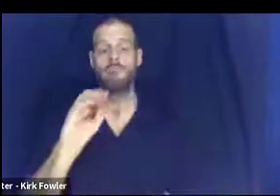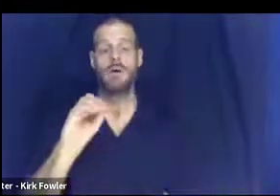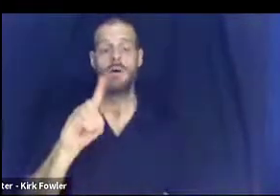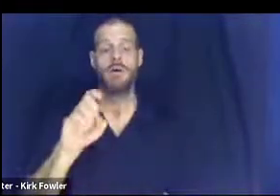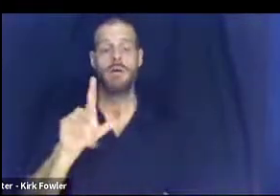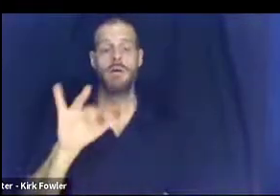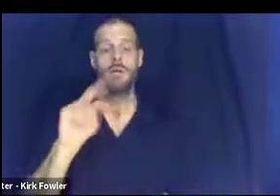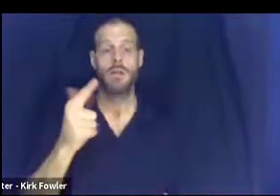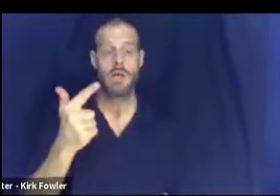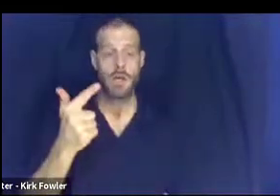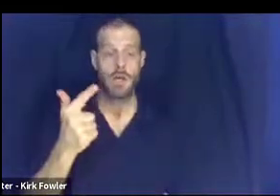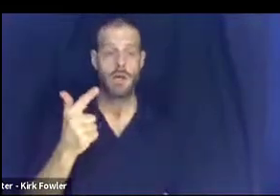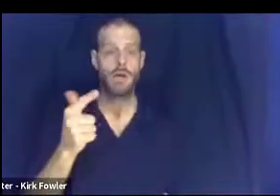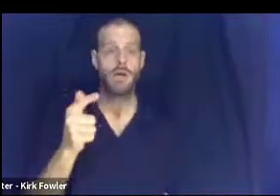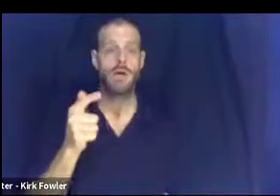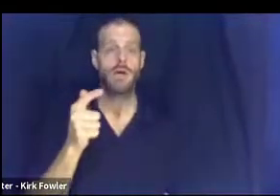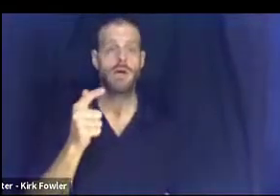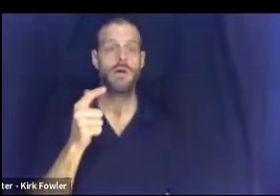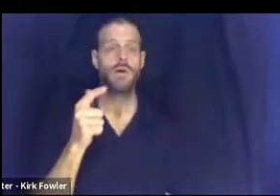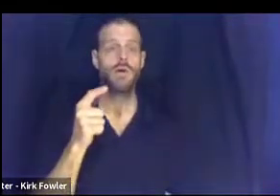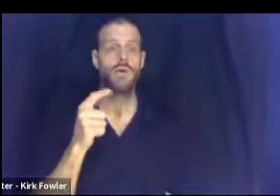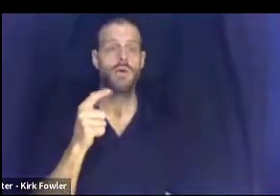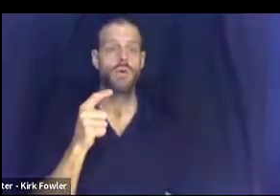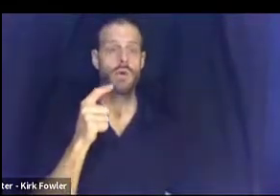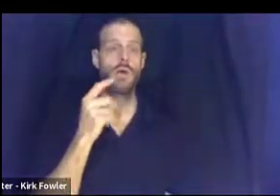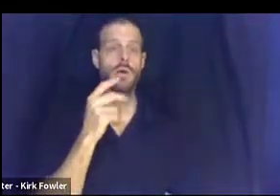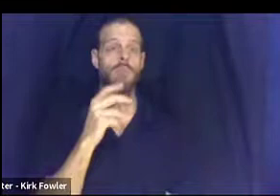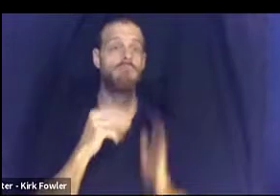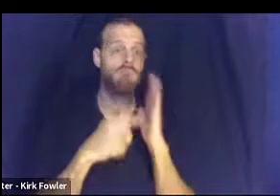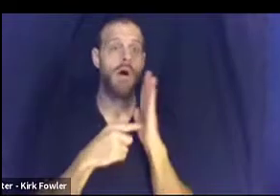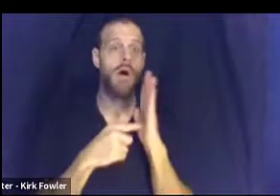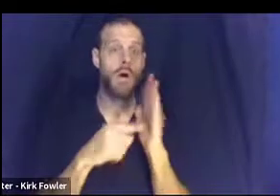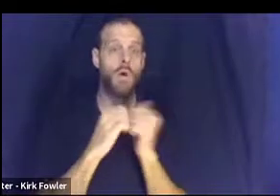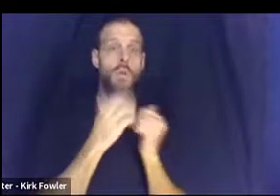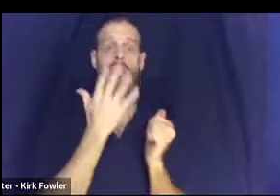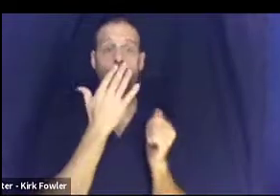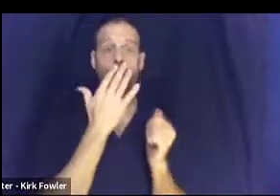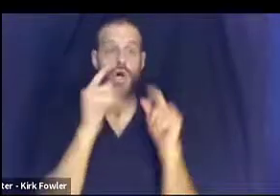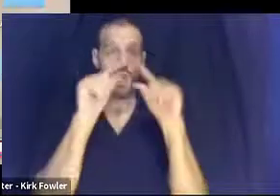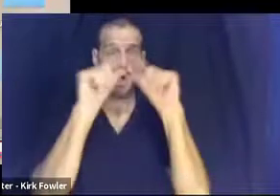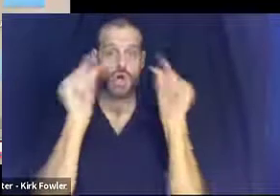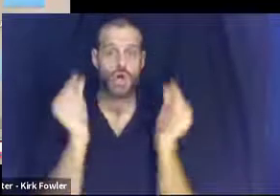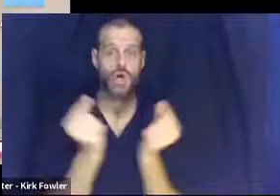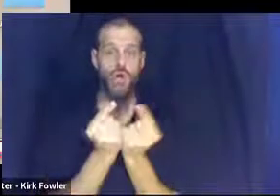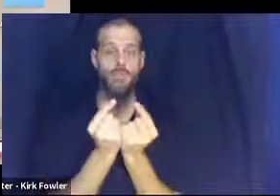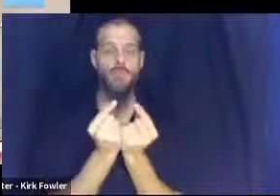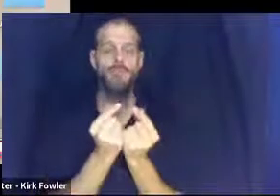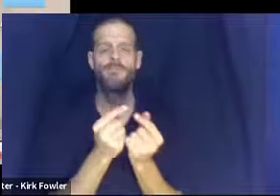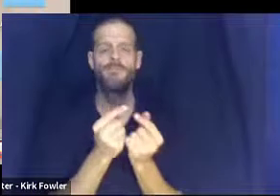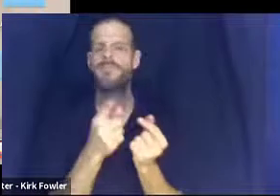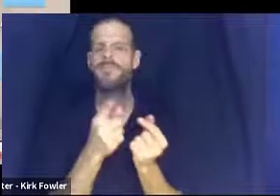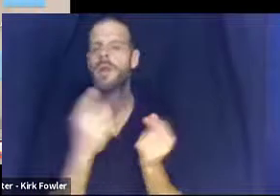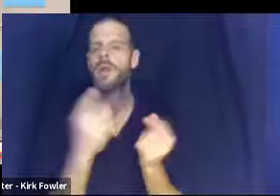You can model with a color outline. Okay. There's more considerations for high tech.